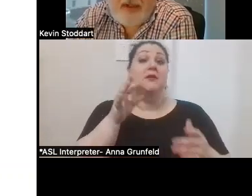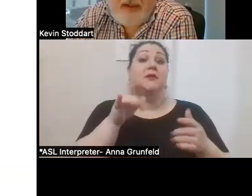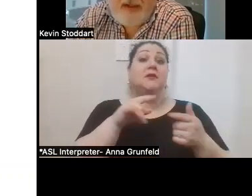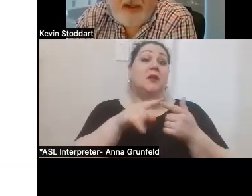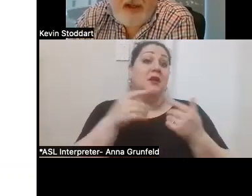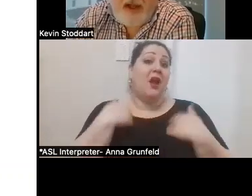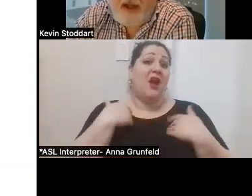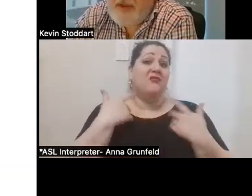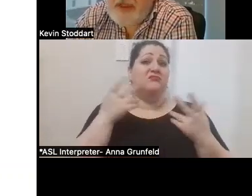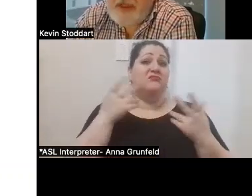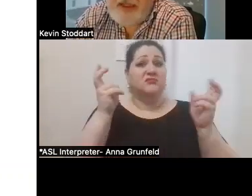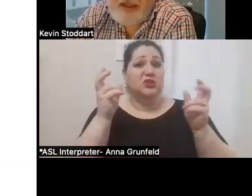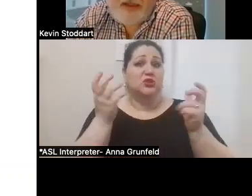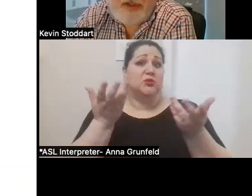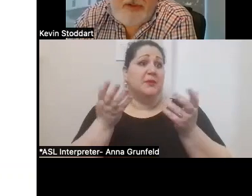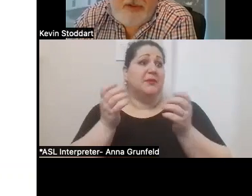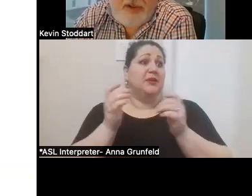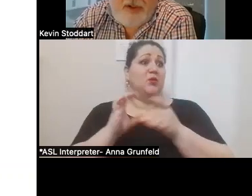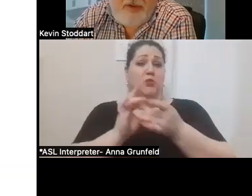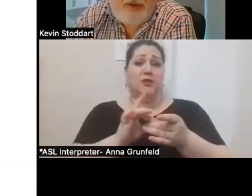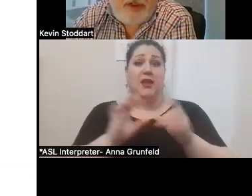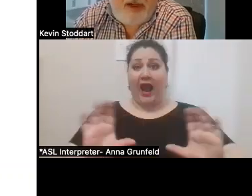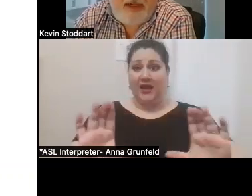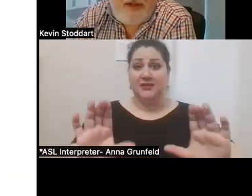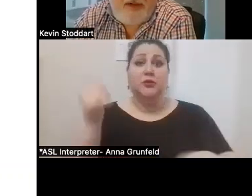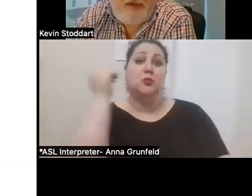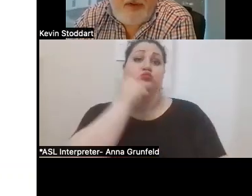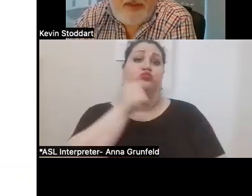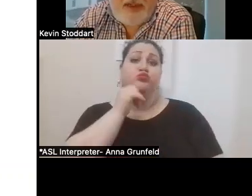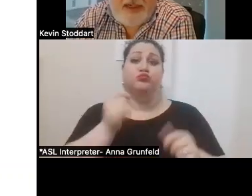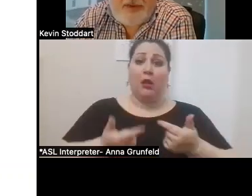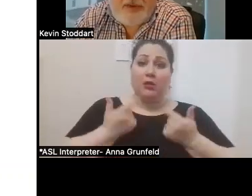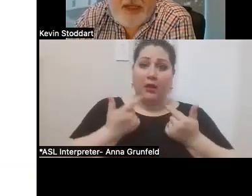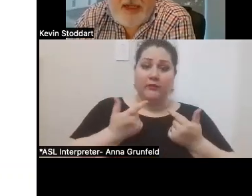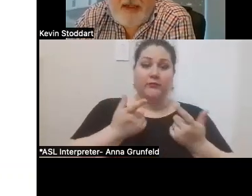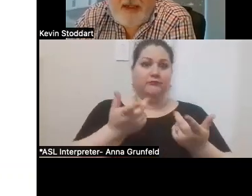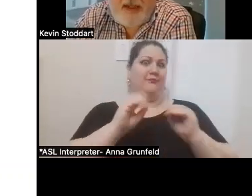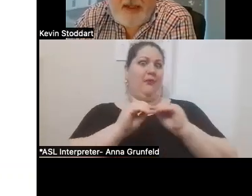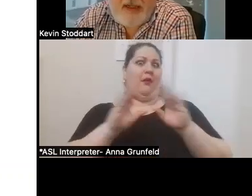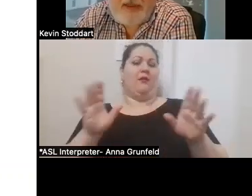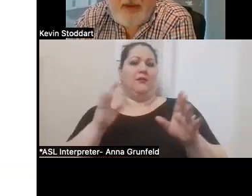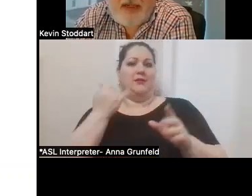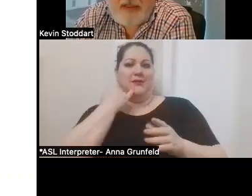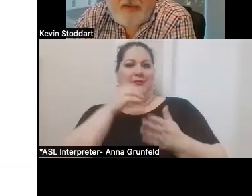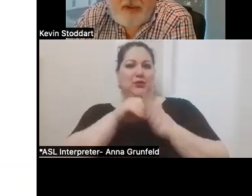Obviously, a student who is coming to a residential setting is faced